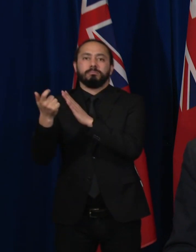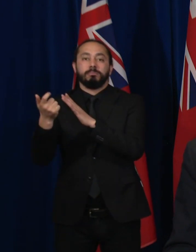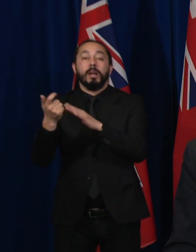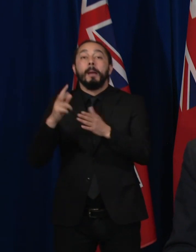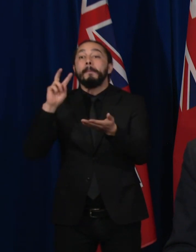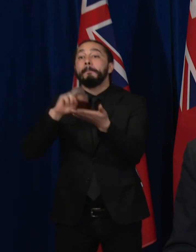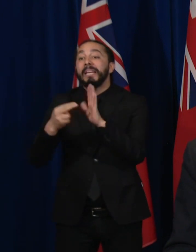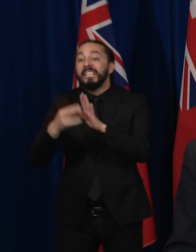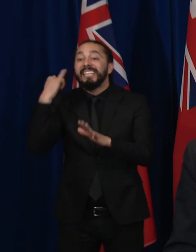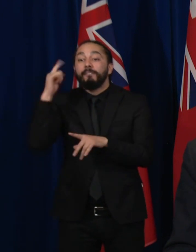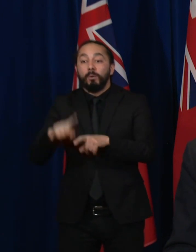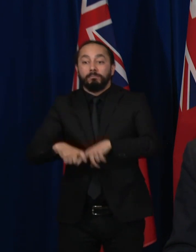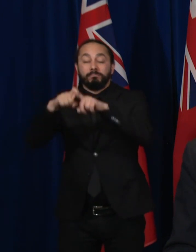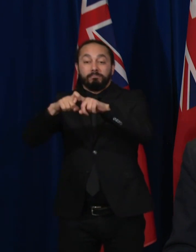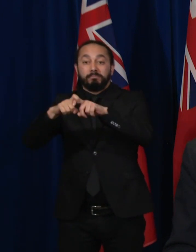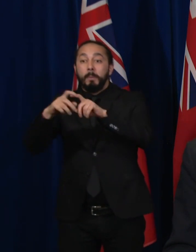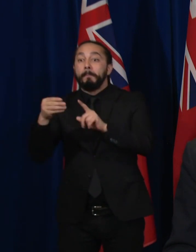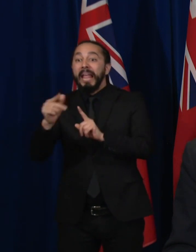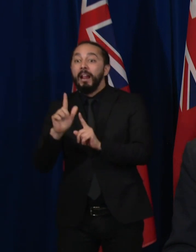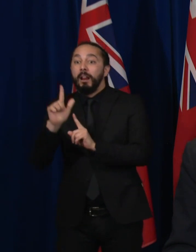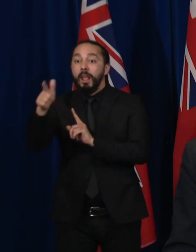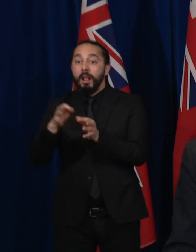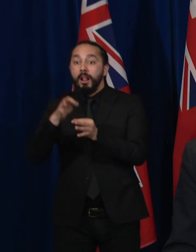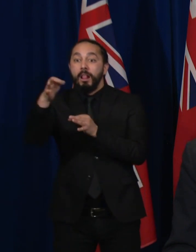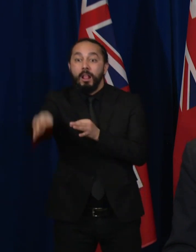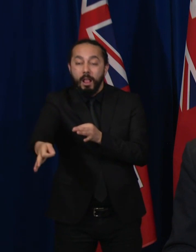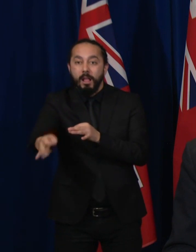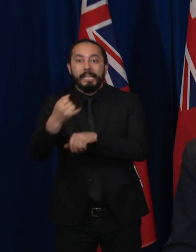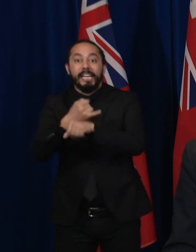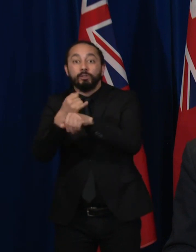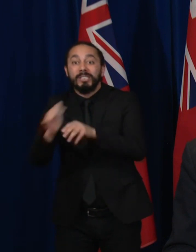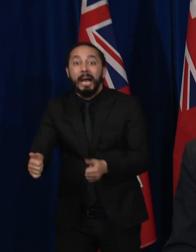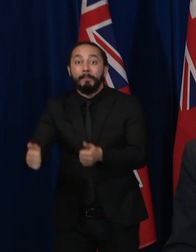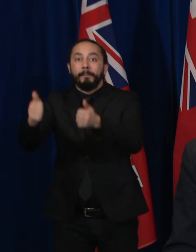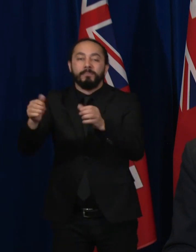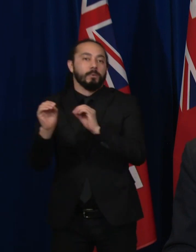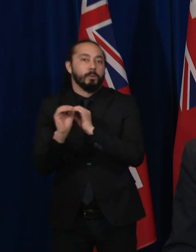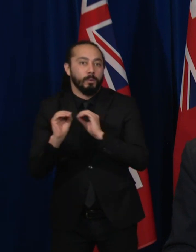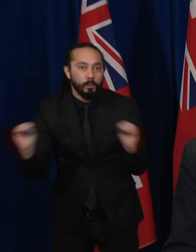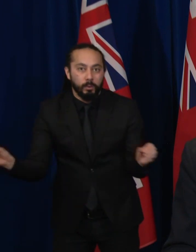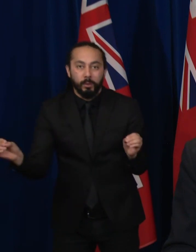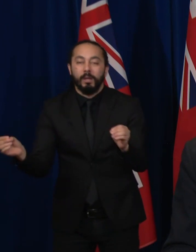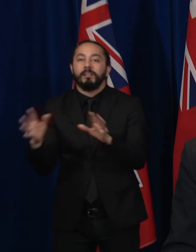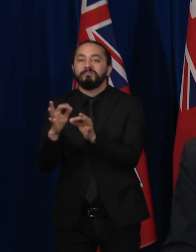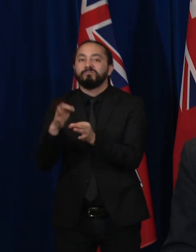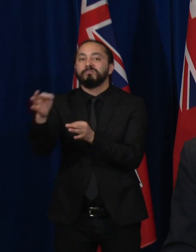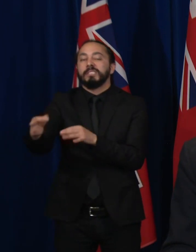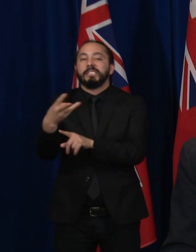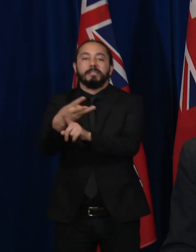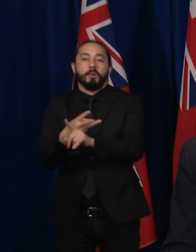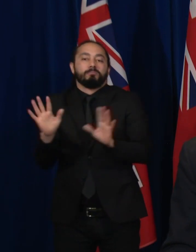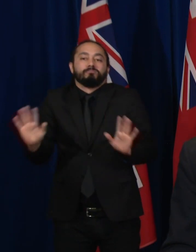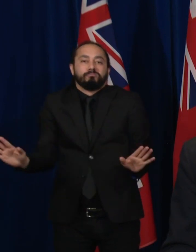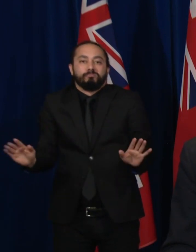no upon this continent, a new nation, conceived in liberty, penalties will be charged during the six-month deferral period. In total and dedicated to the proposition that "all men are created equal".